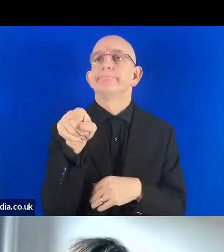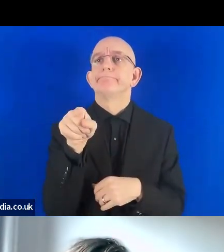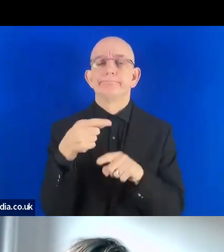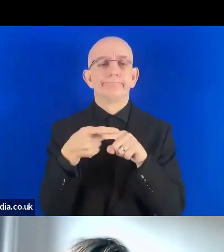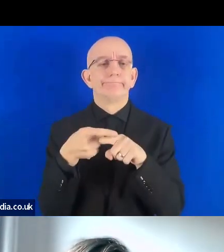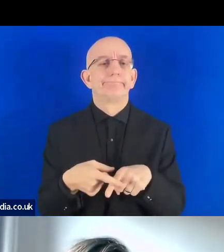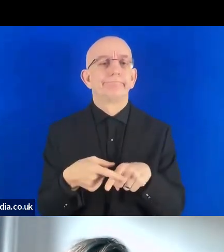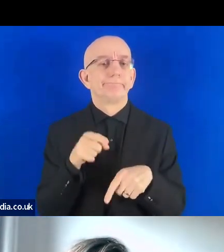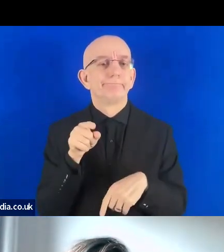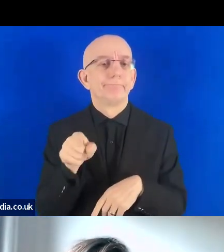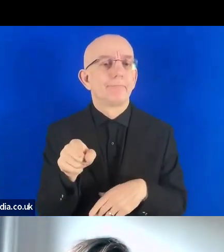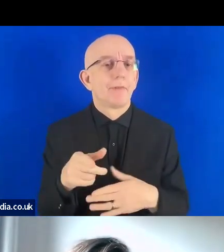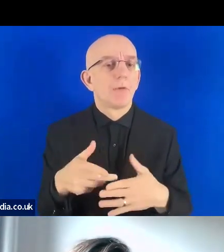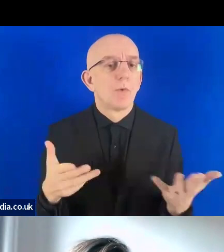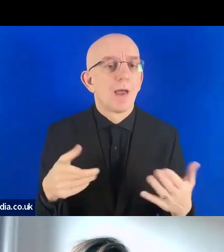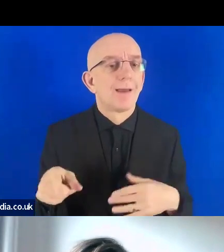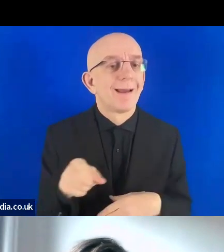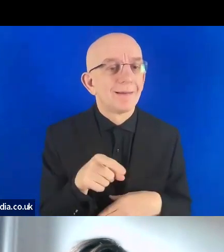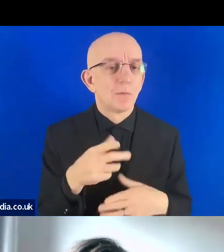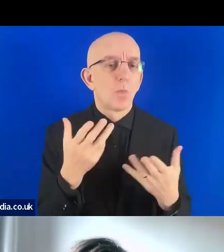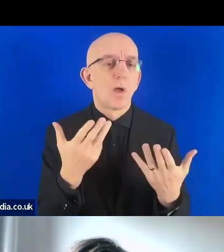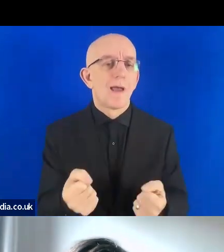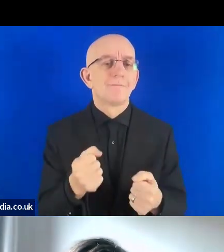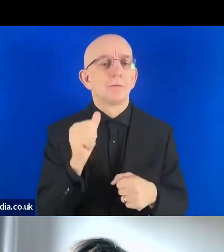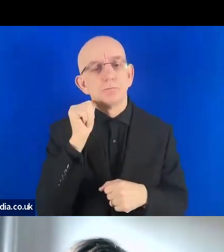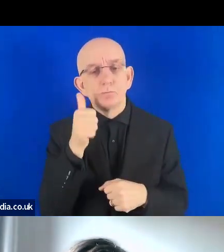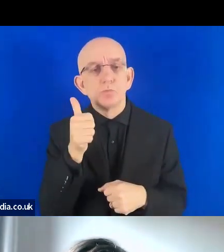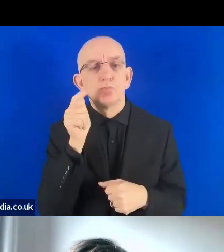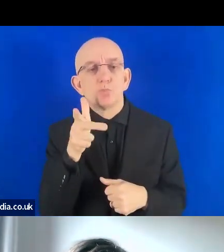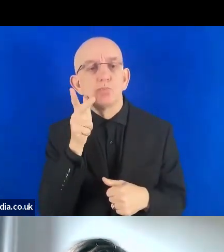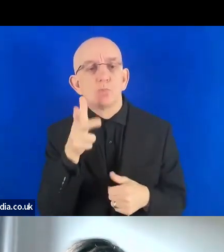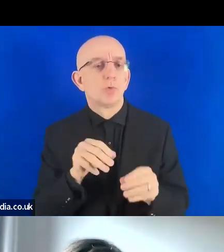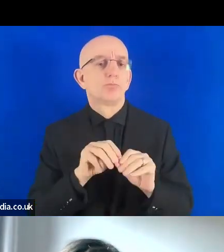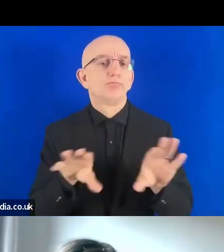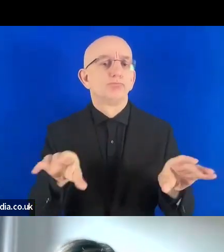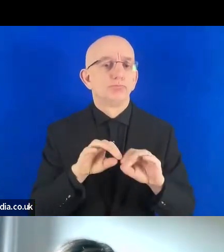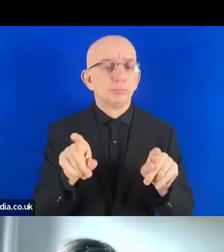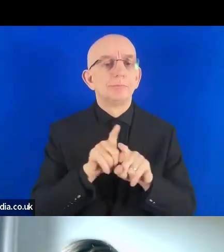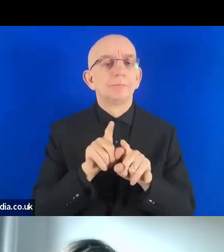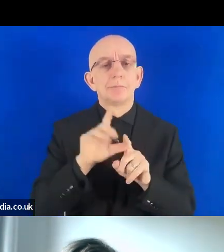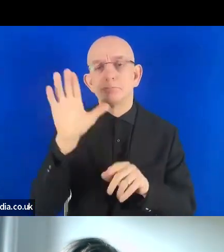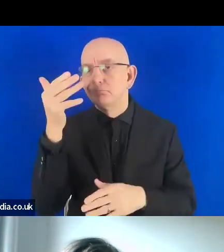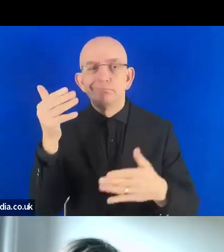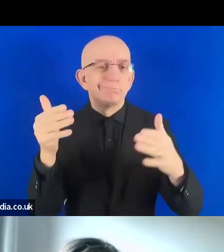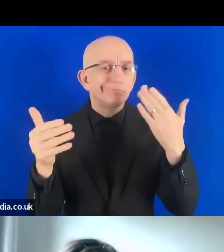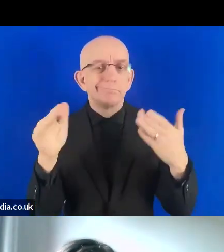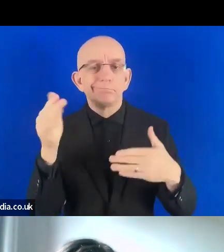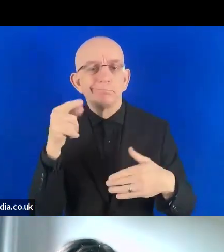And also there will be signage on ground signs wherever you are. So we've tried as much as possible to have a good balance of that.